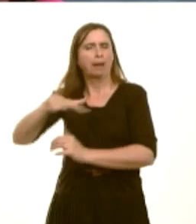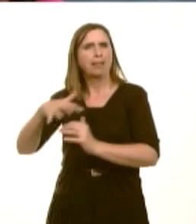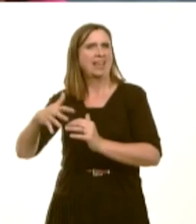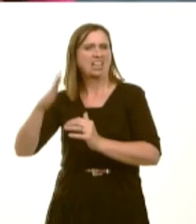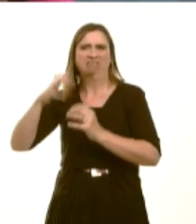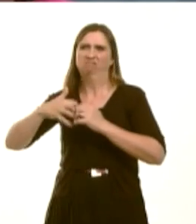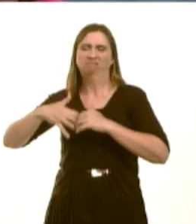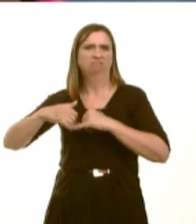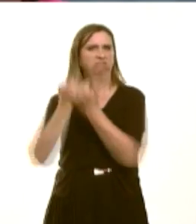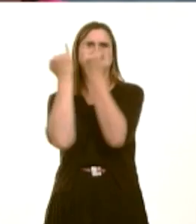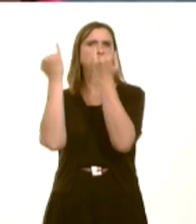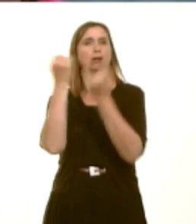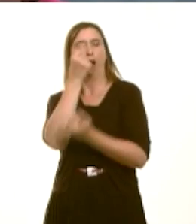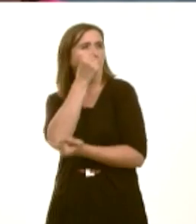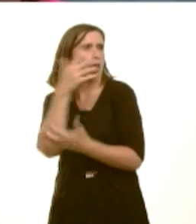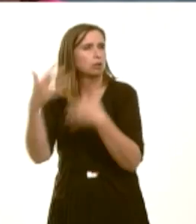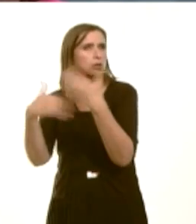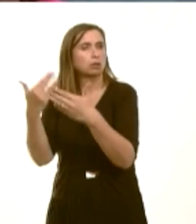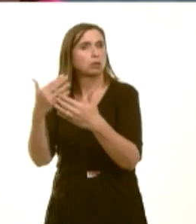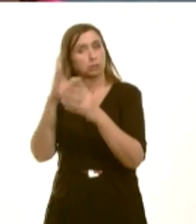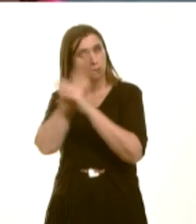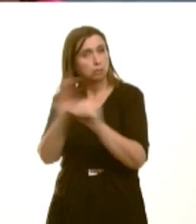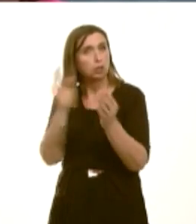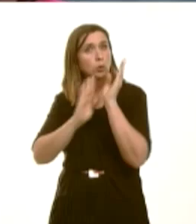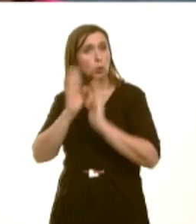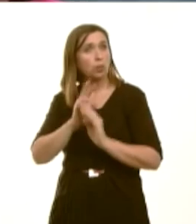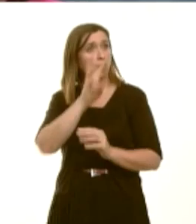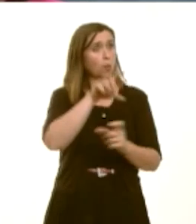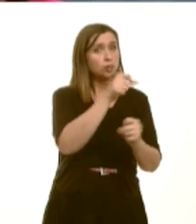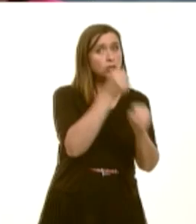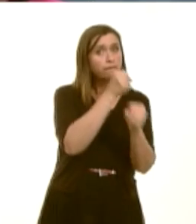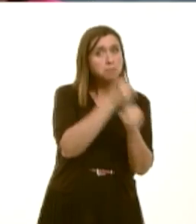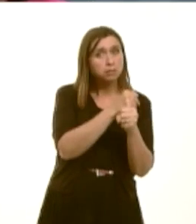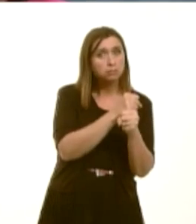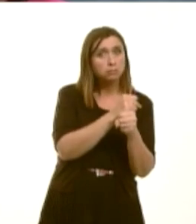are you that the public health messaging that the Welsh Government works with local education